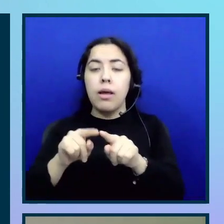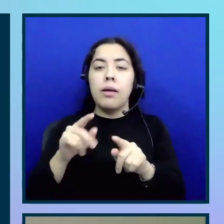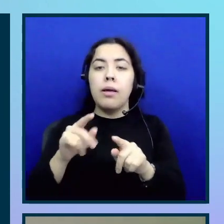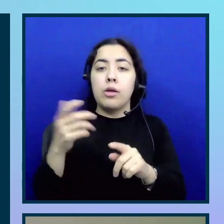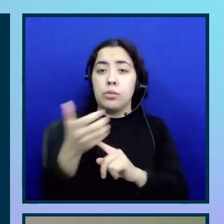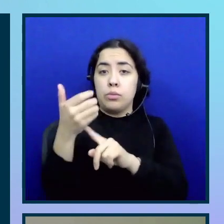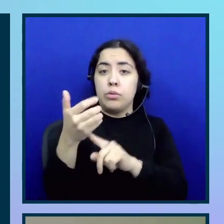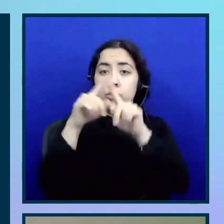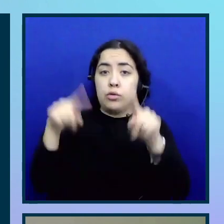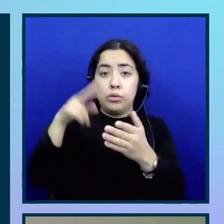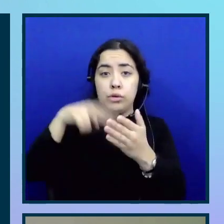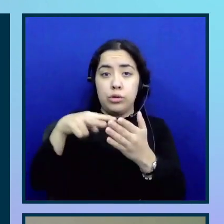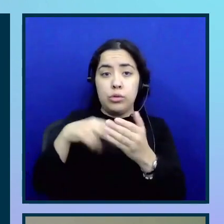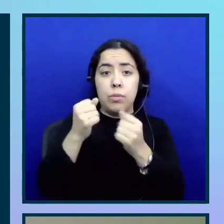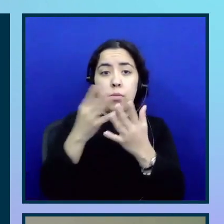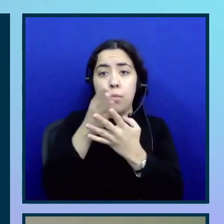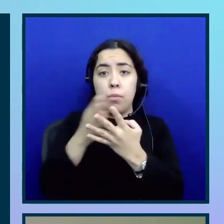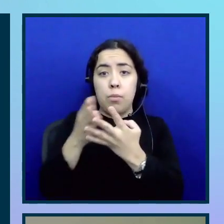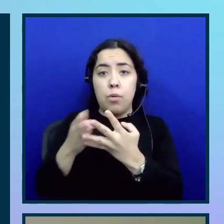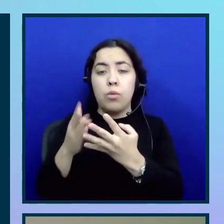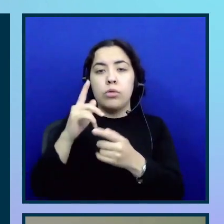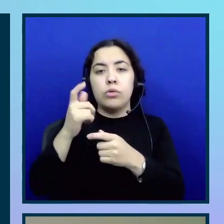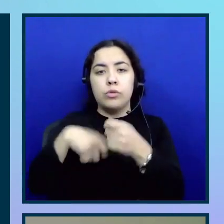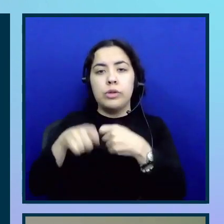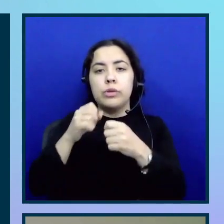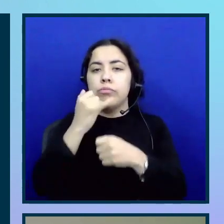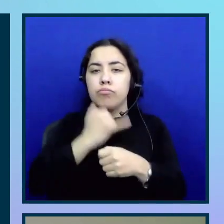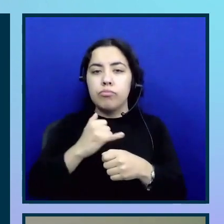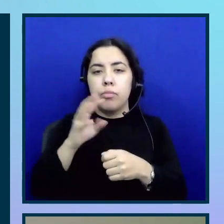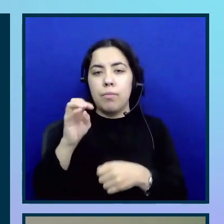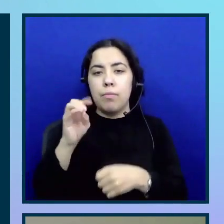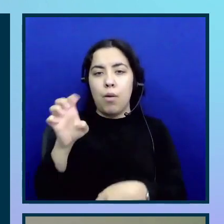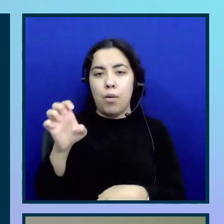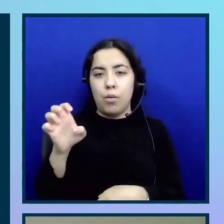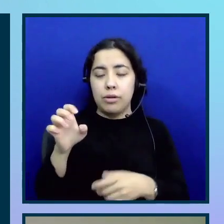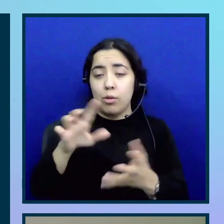will be switched into the incorrect mode and you won't, it'll screw up arrow keying,